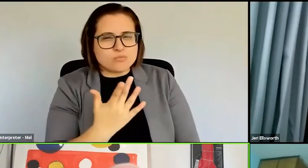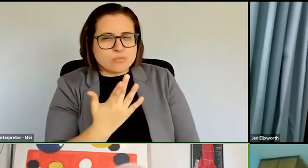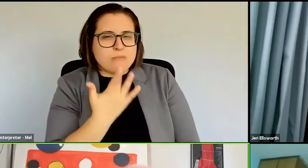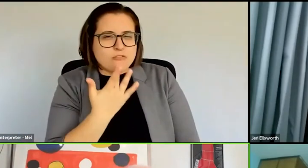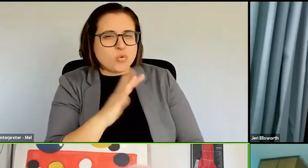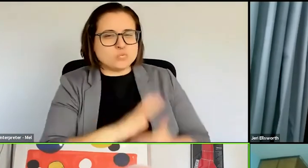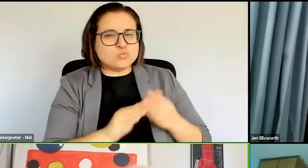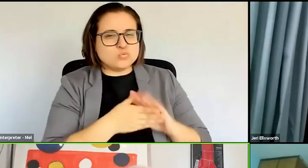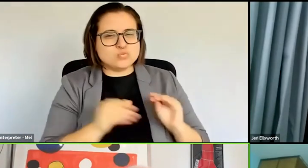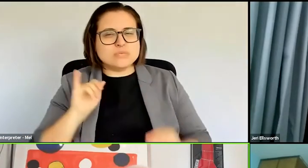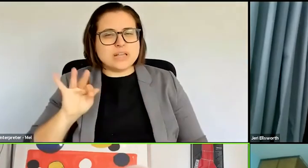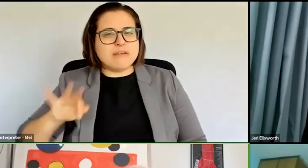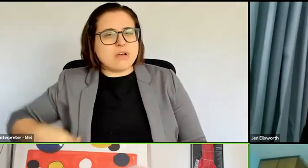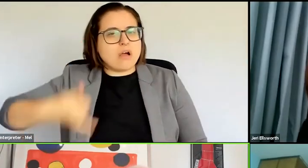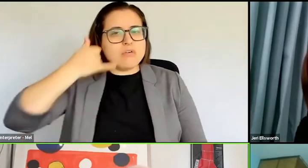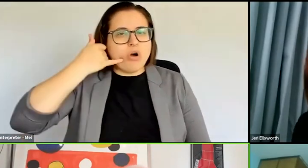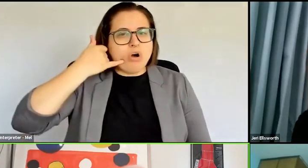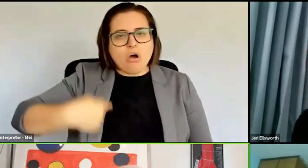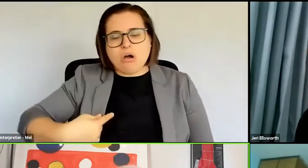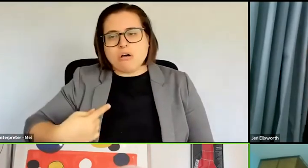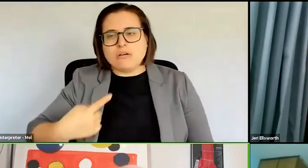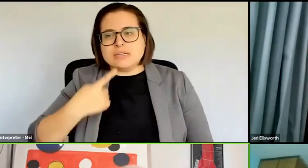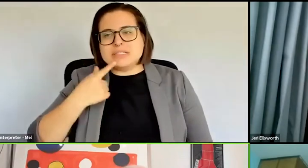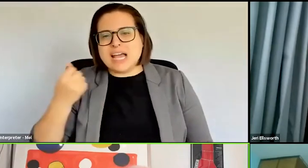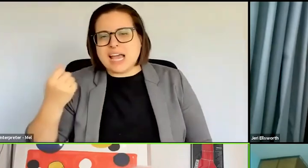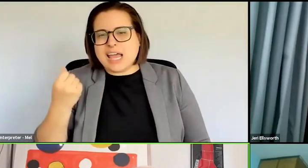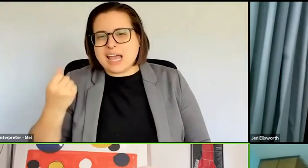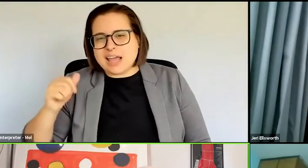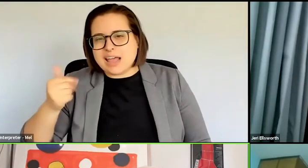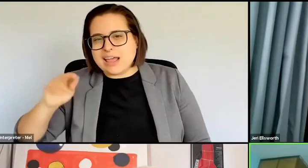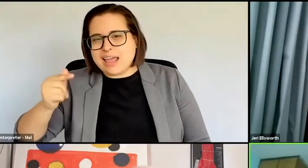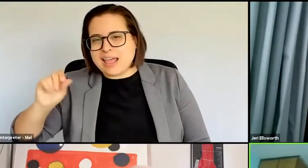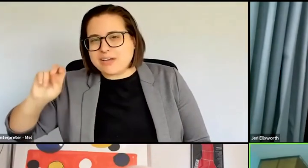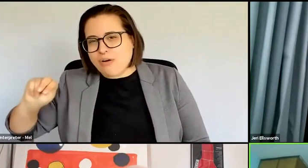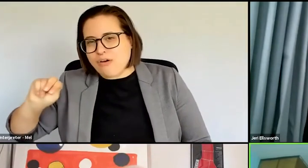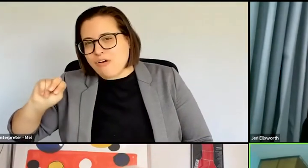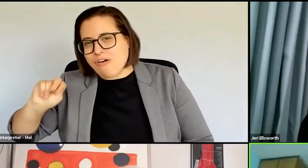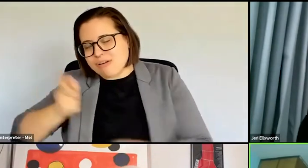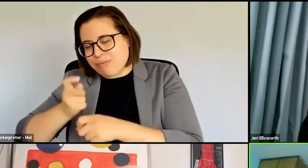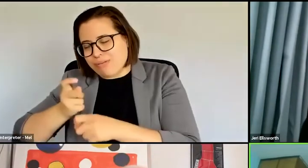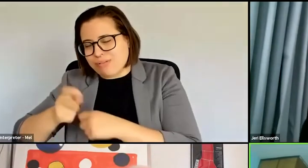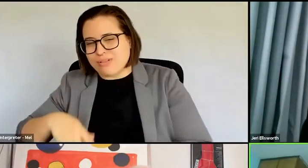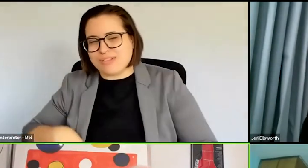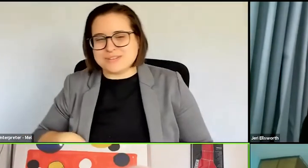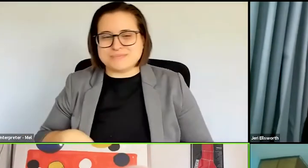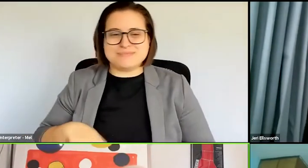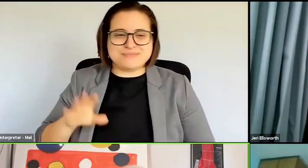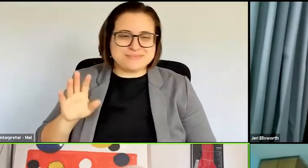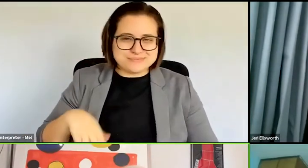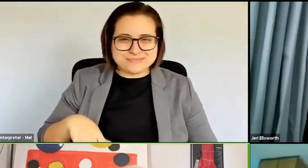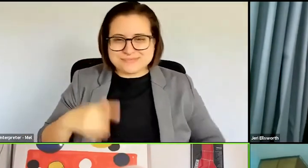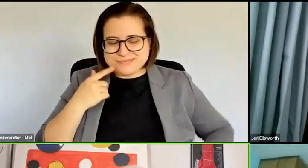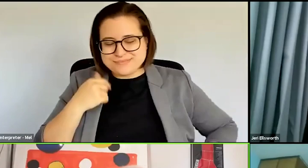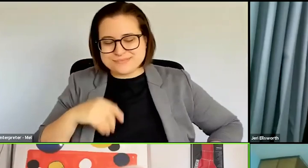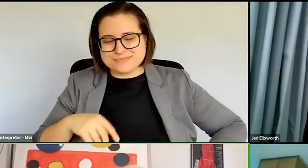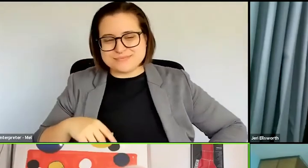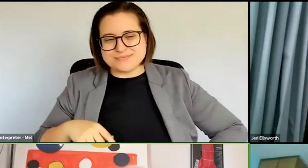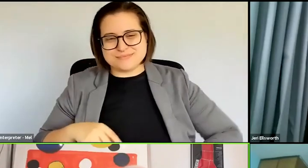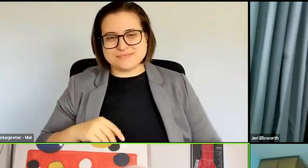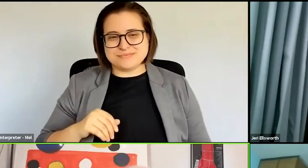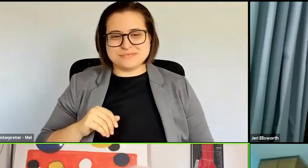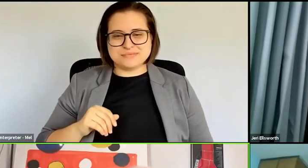situation but nonetheless, I think from but from my perspective,